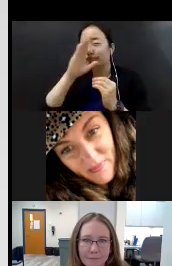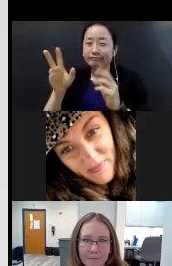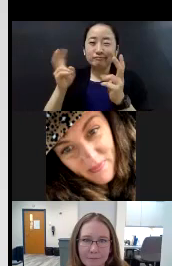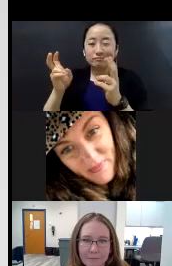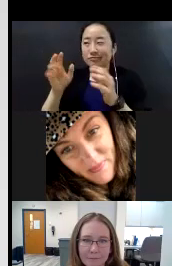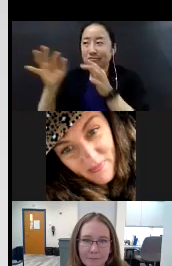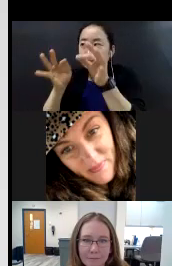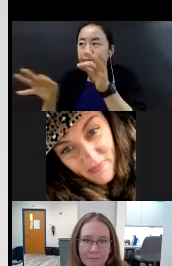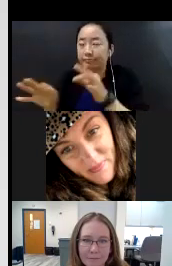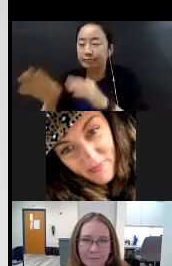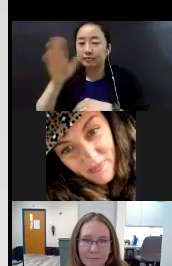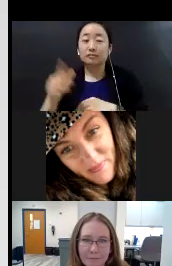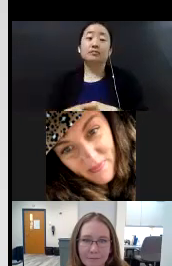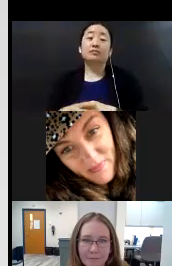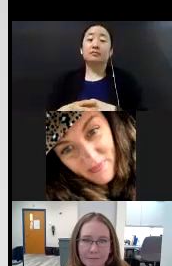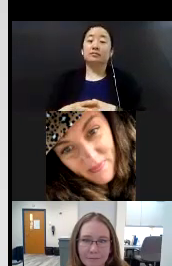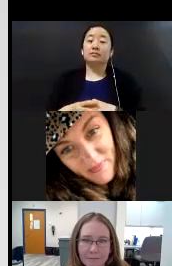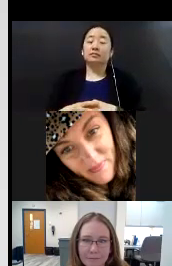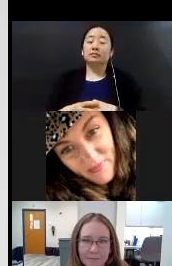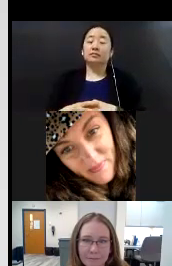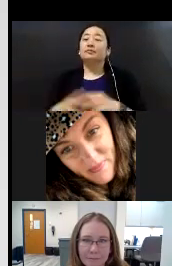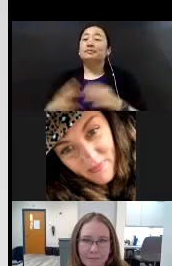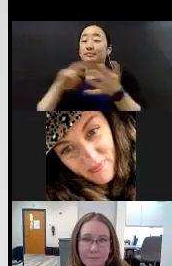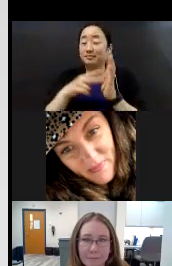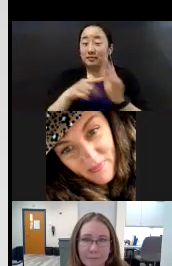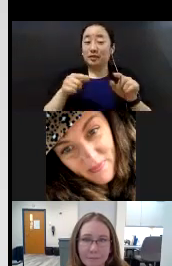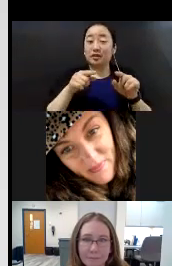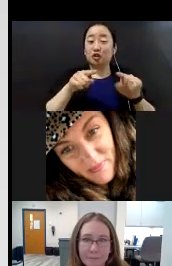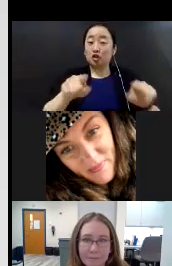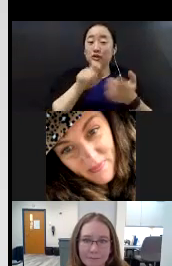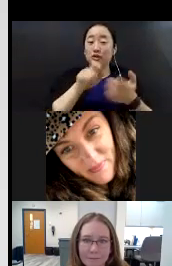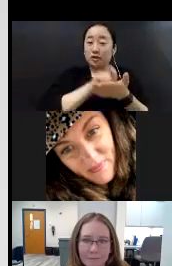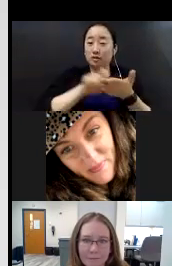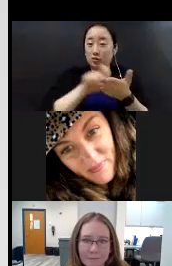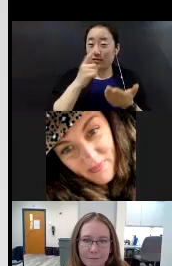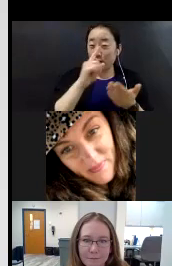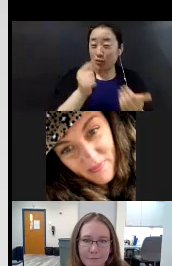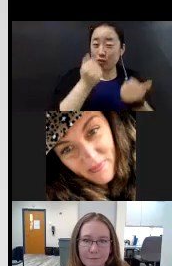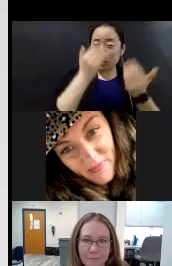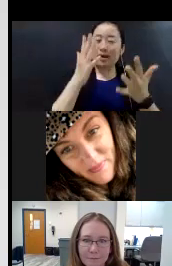WRITE-UP I AM ABLE TO BE A LOT MORE DIRECT IN THE RECOMMENDATIONS.